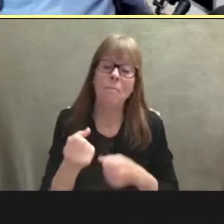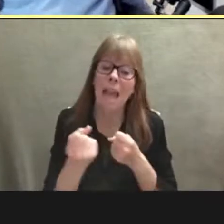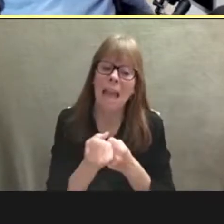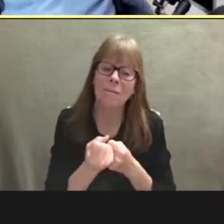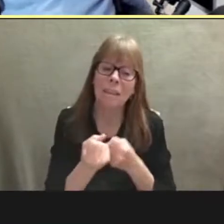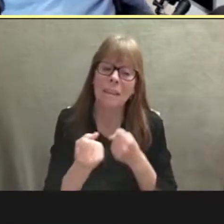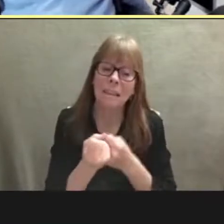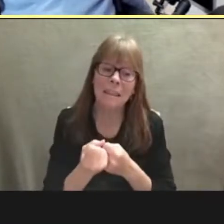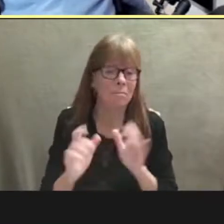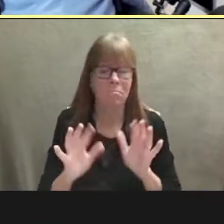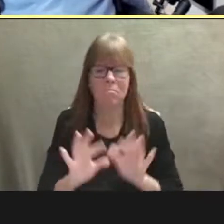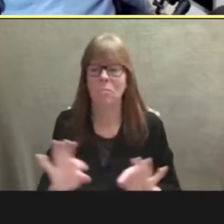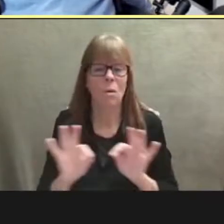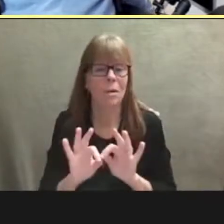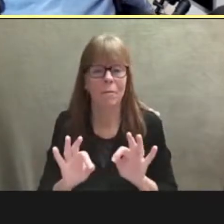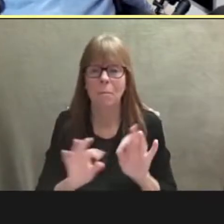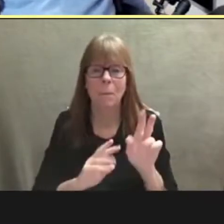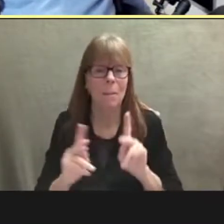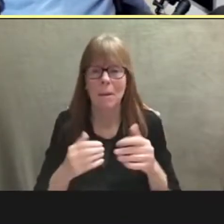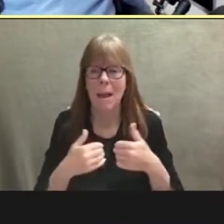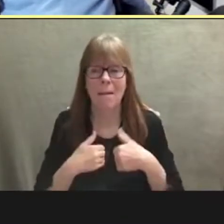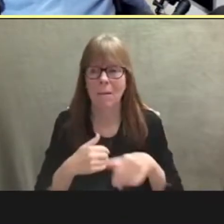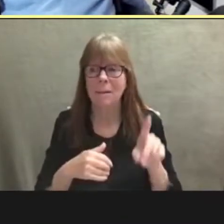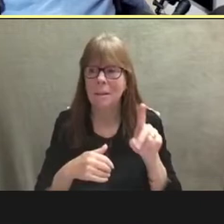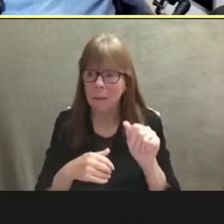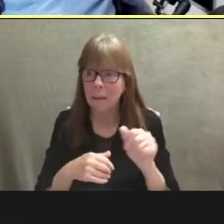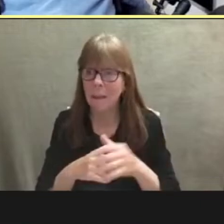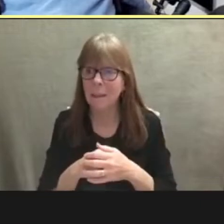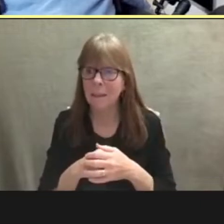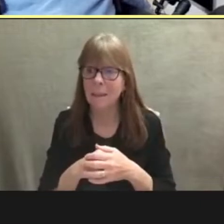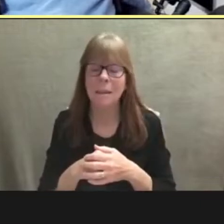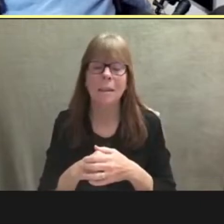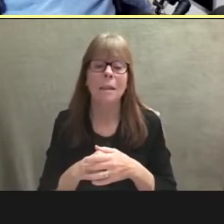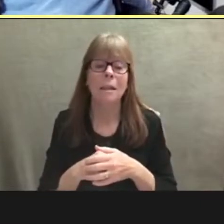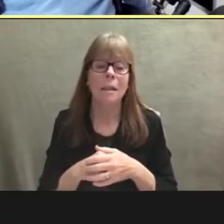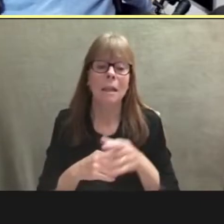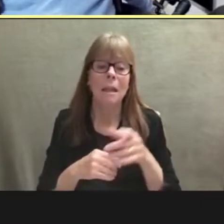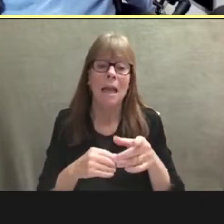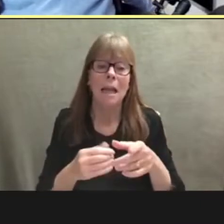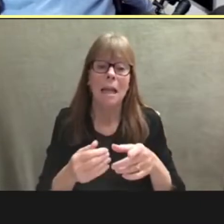critical for people with disabilities and as discussed in the session right before